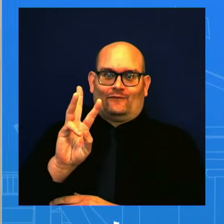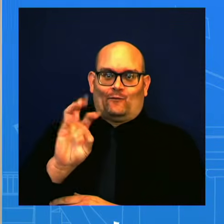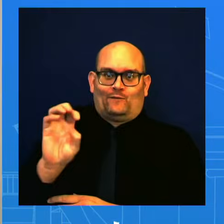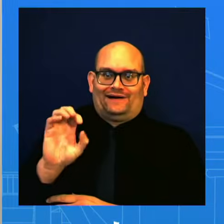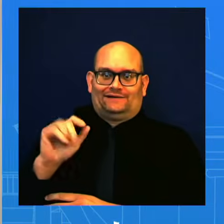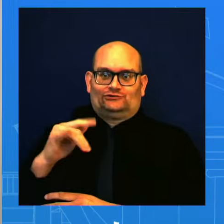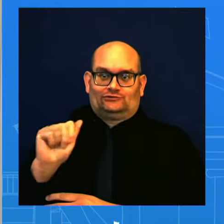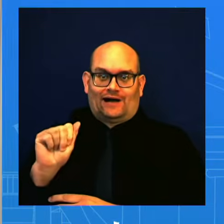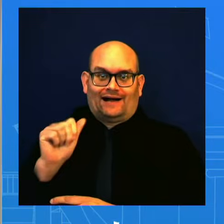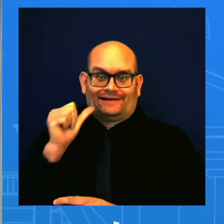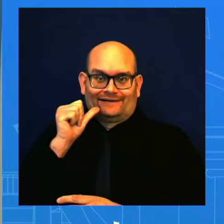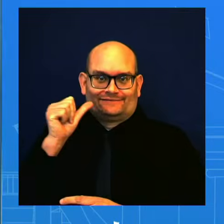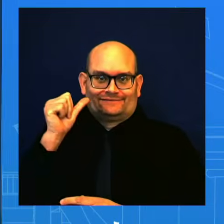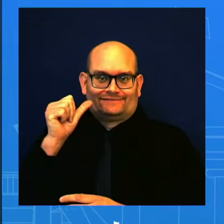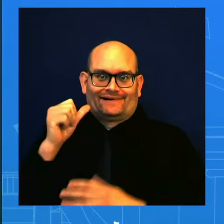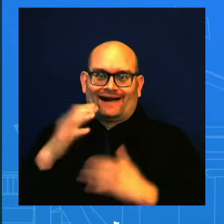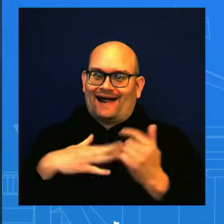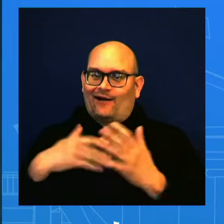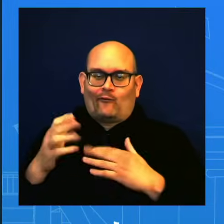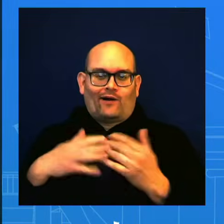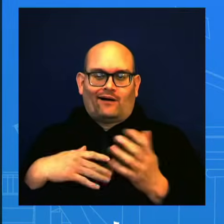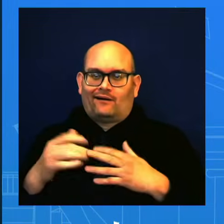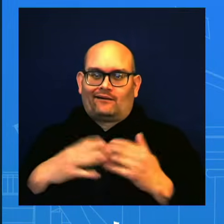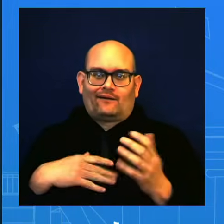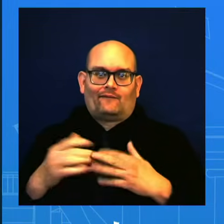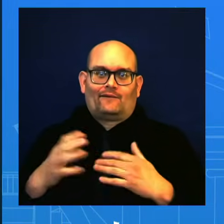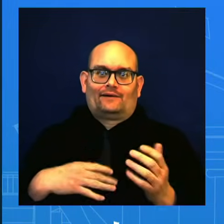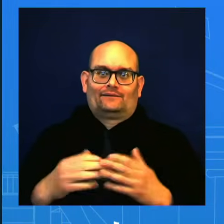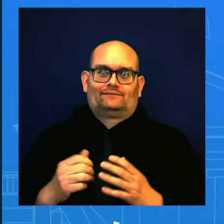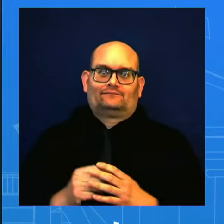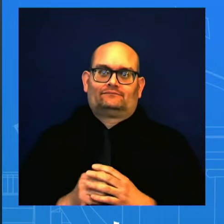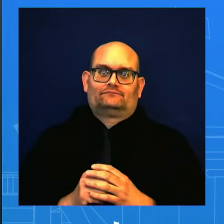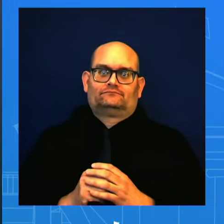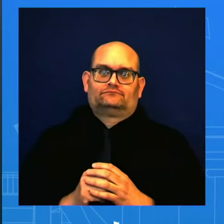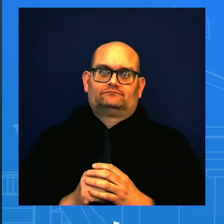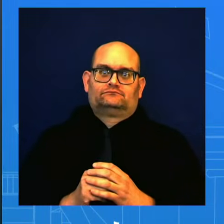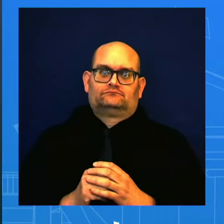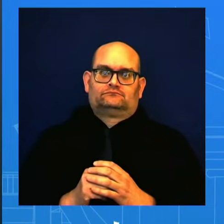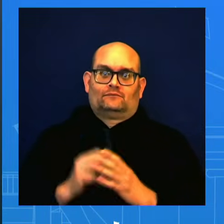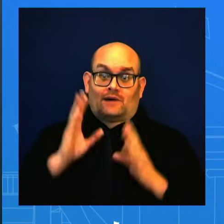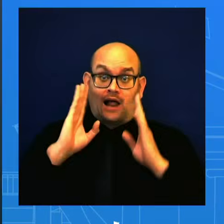who are being impacted by Tropical Storm Debby, including those who have tragically lost their lives.